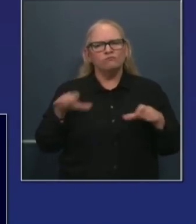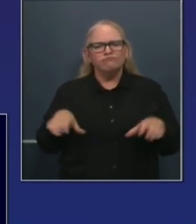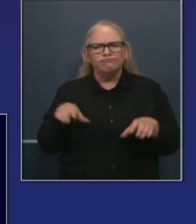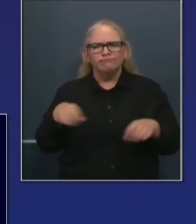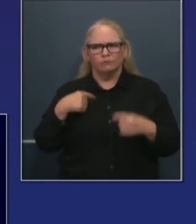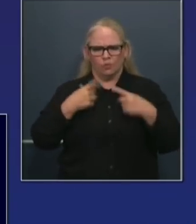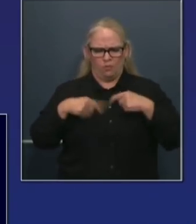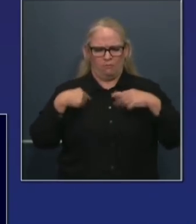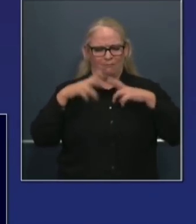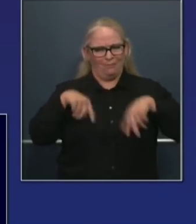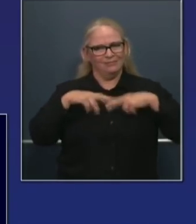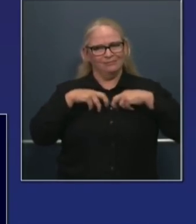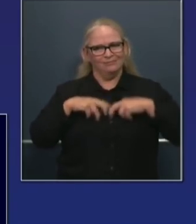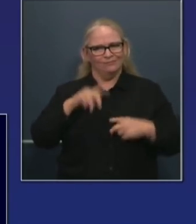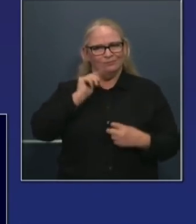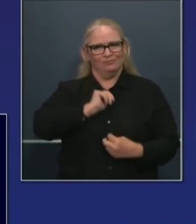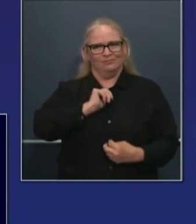IF I REFLECT BACK WITH